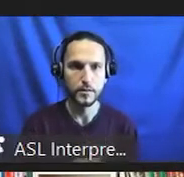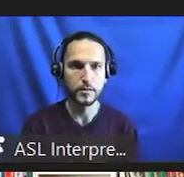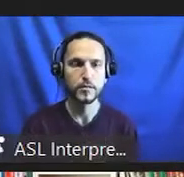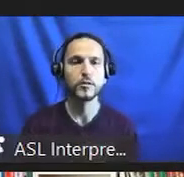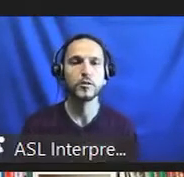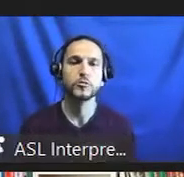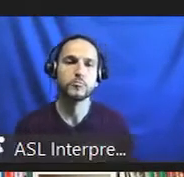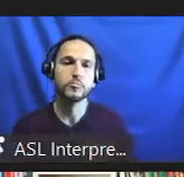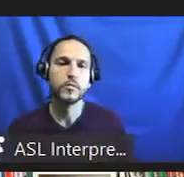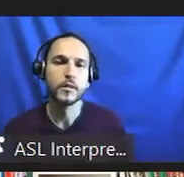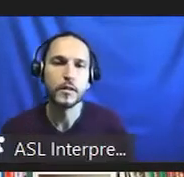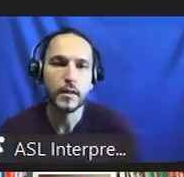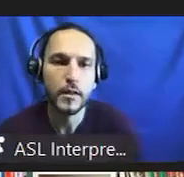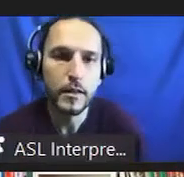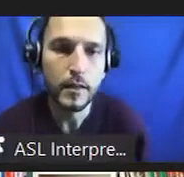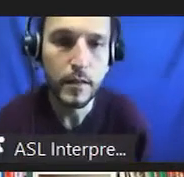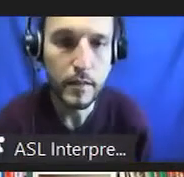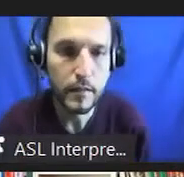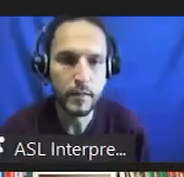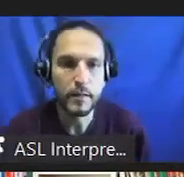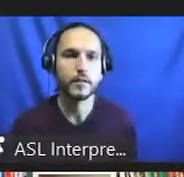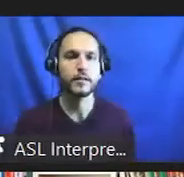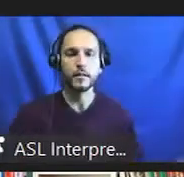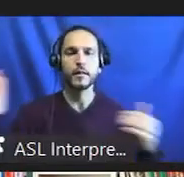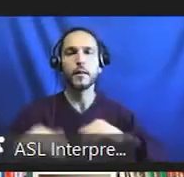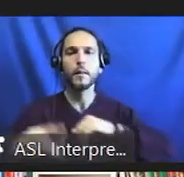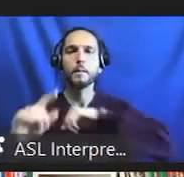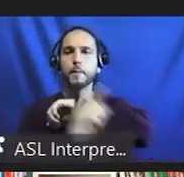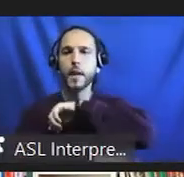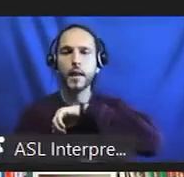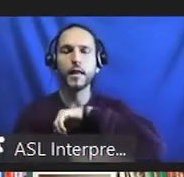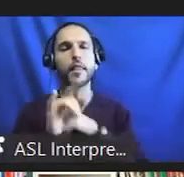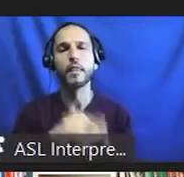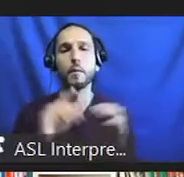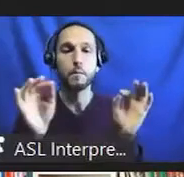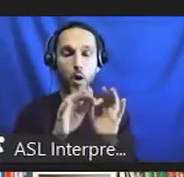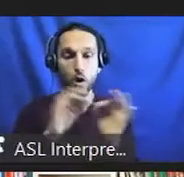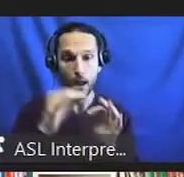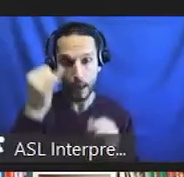A little bit more about penalties-- and this is an important concept for today's talk.